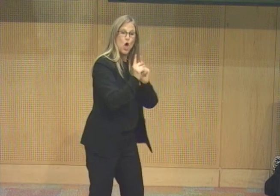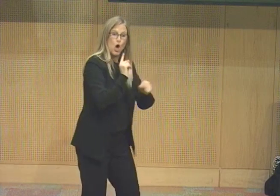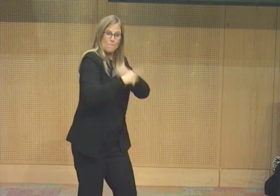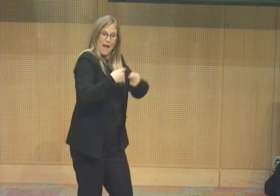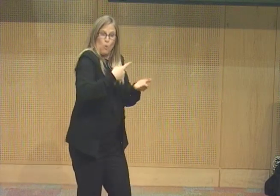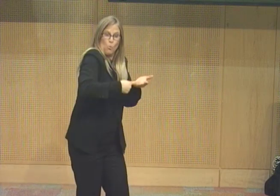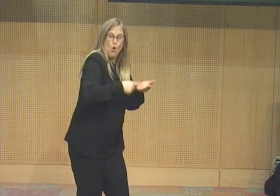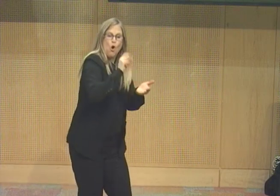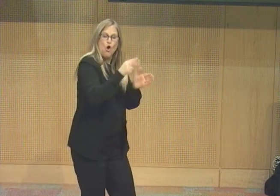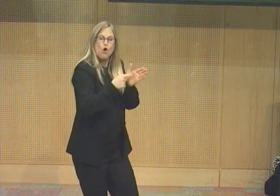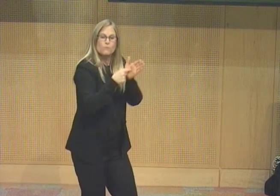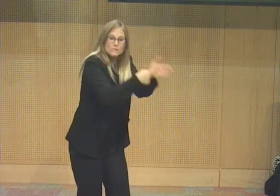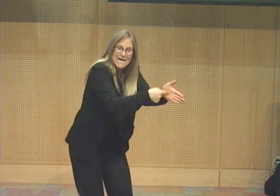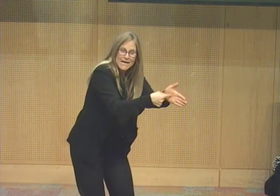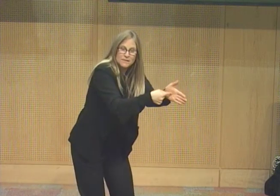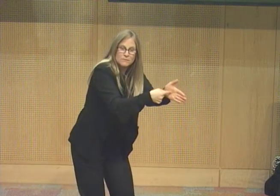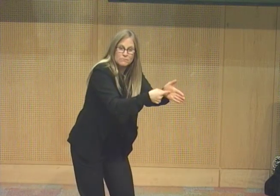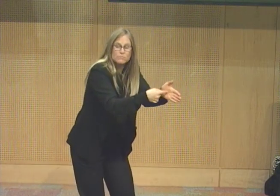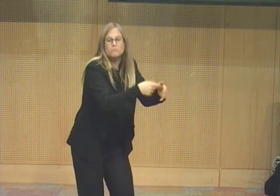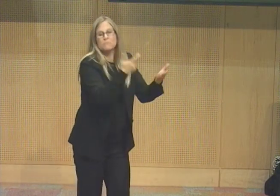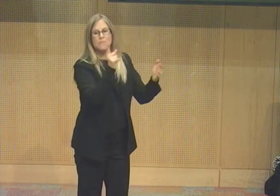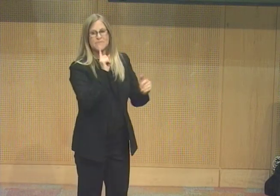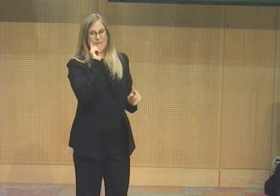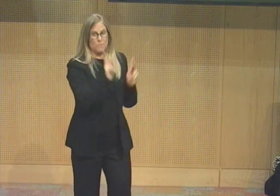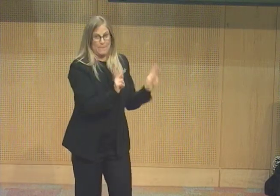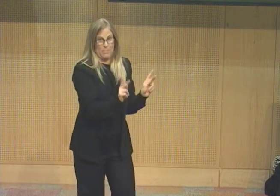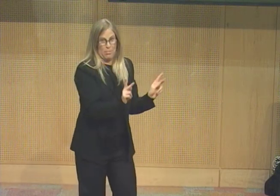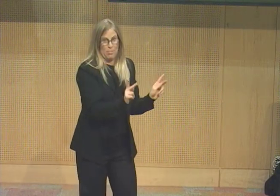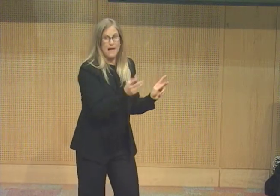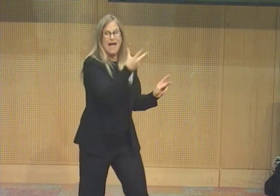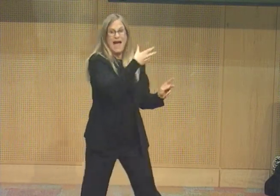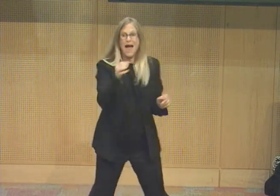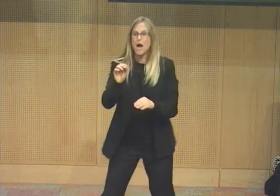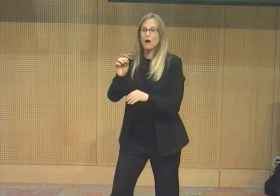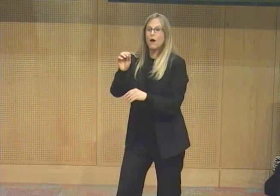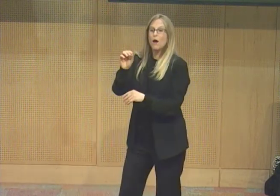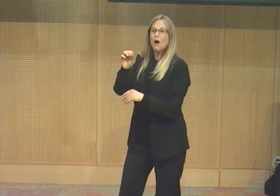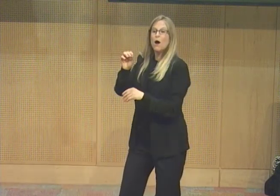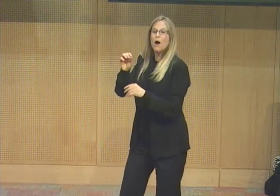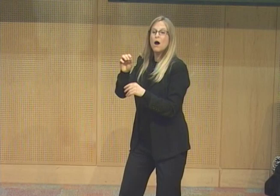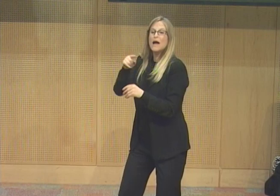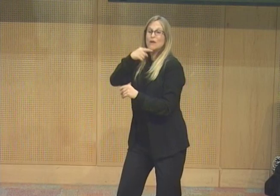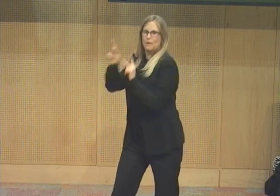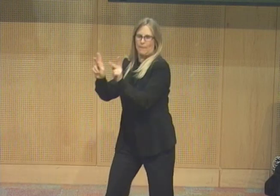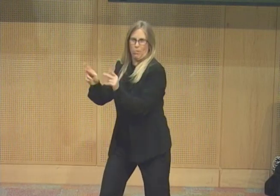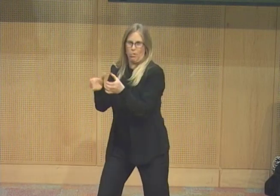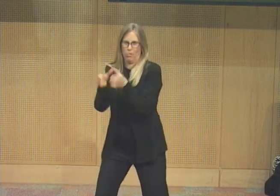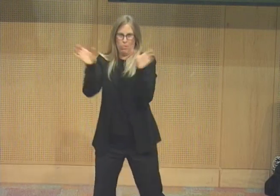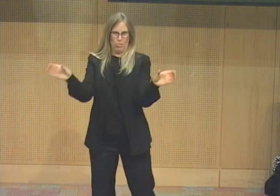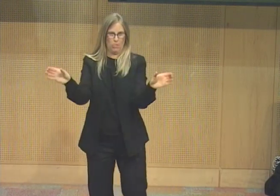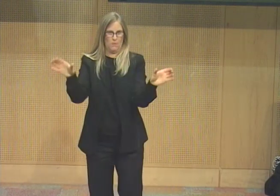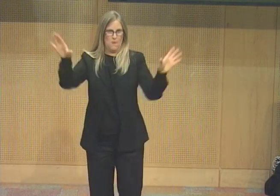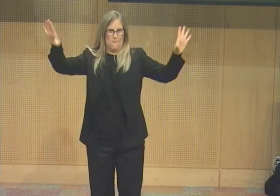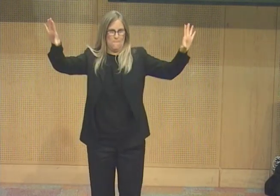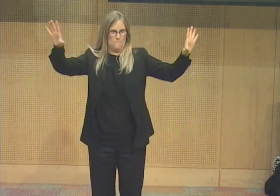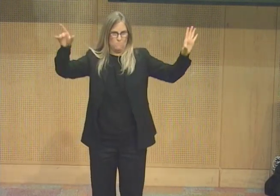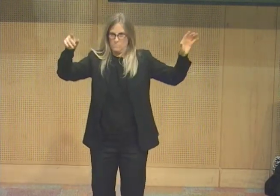and there were nouns that were used to talk about or represent Deaf people in those articles as well as hearing people.